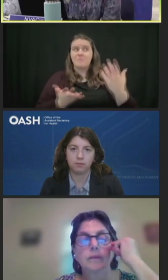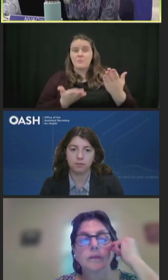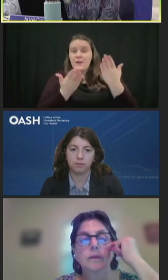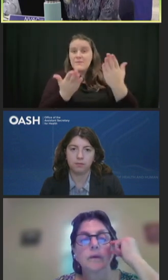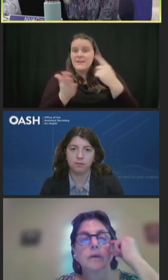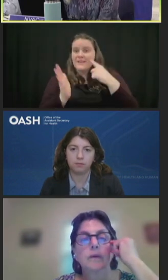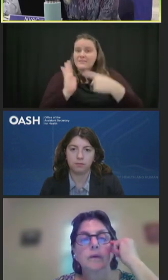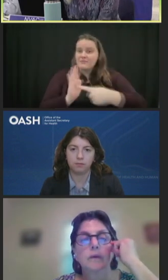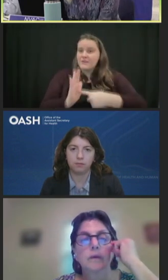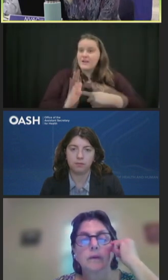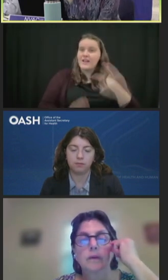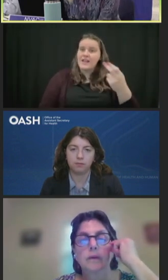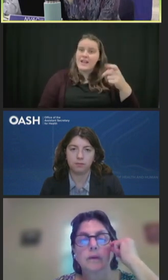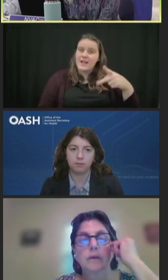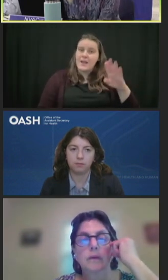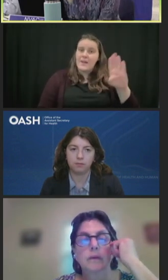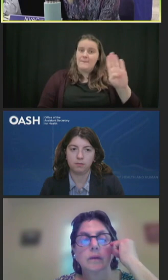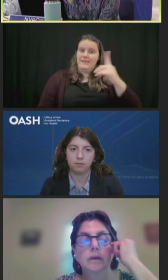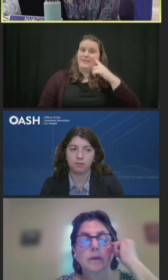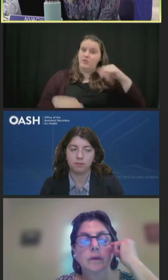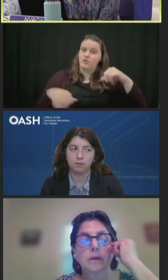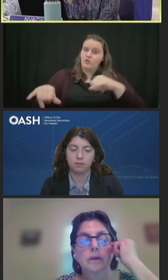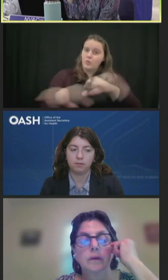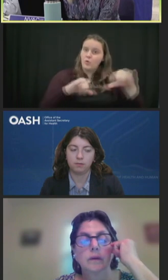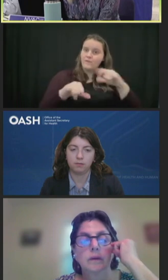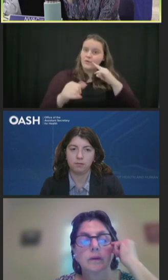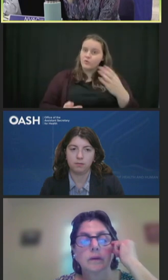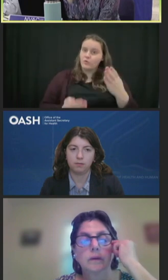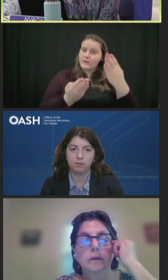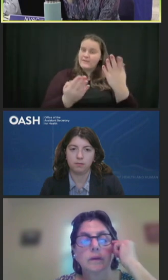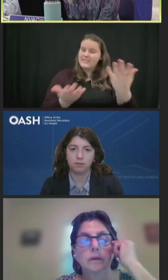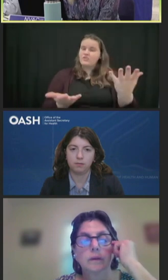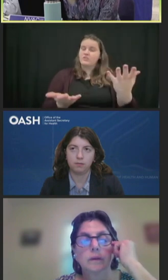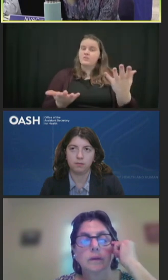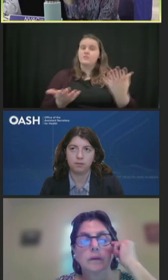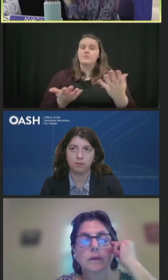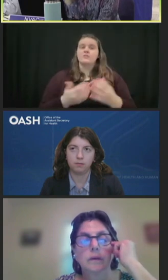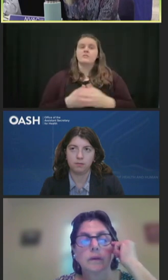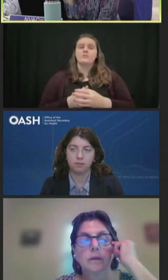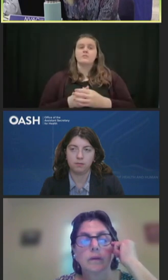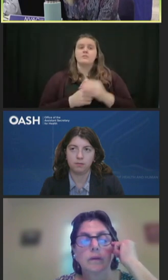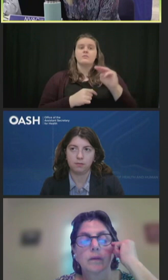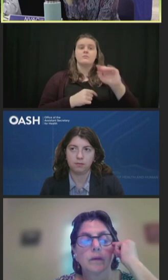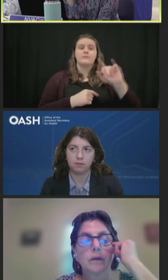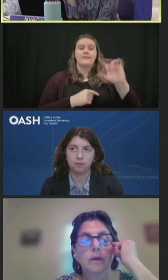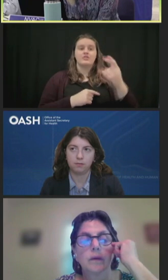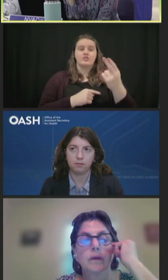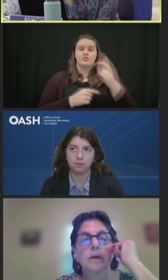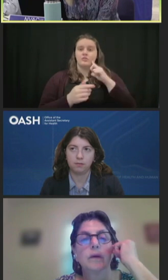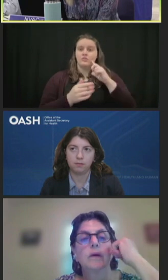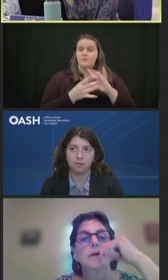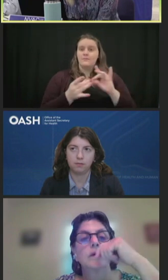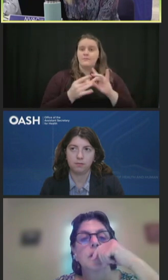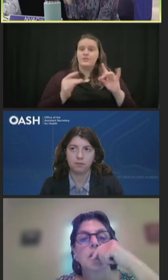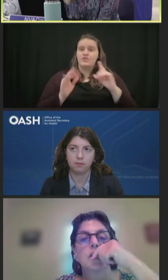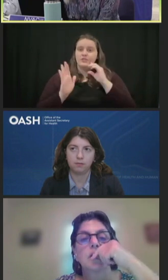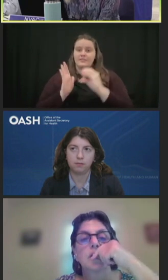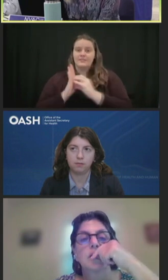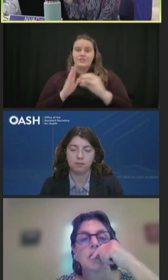universal recommendation. And Mitch mentioned Section 340B, I think it was. That program,